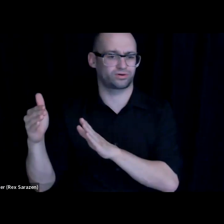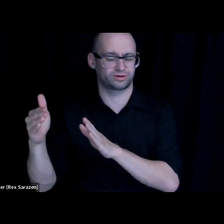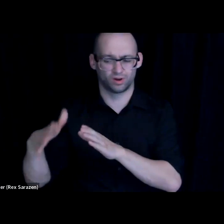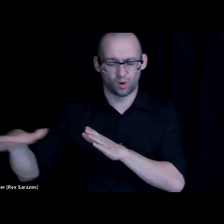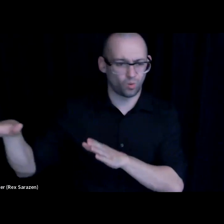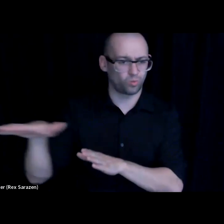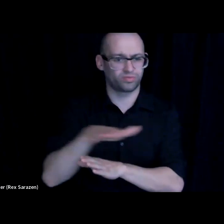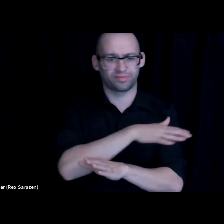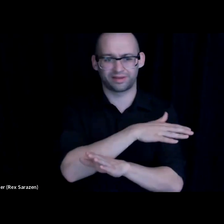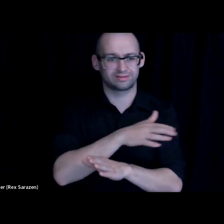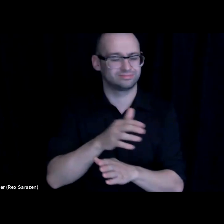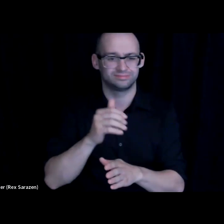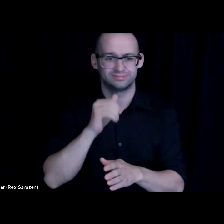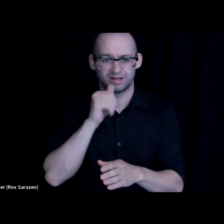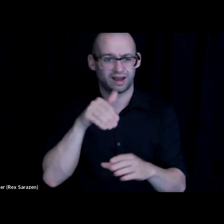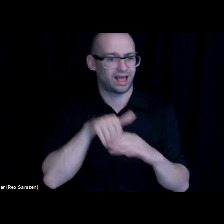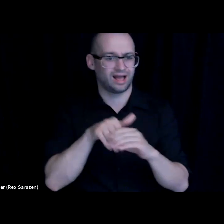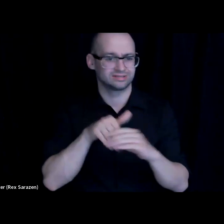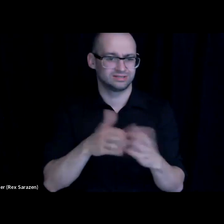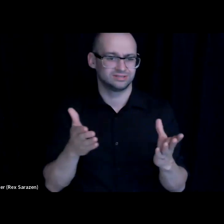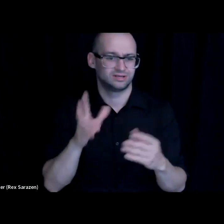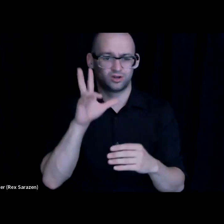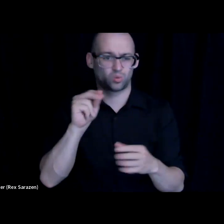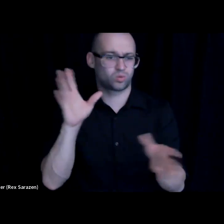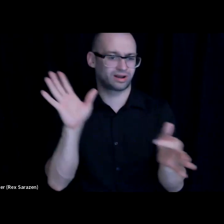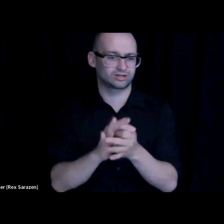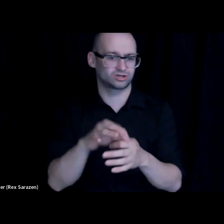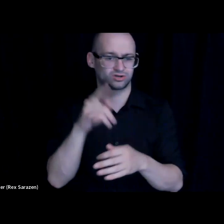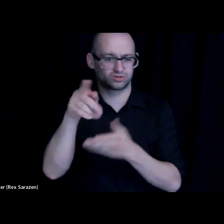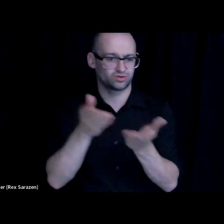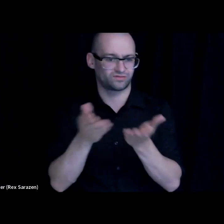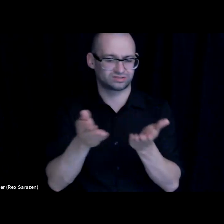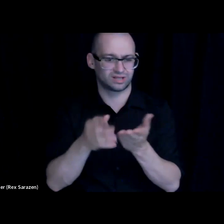disenfranchised and disconnected from those resources simply because they did not have